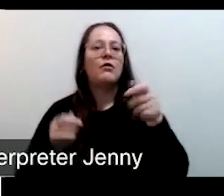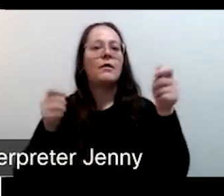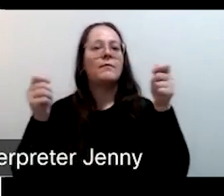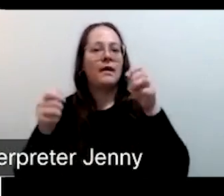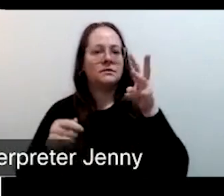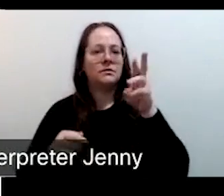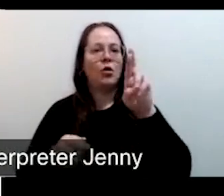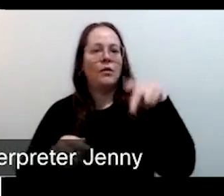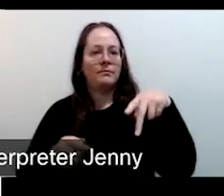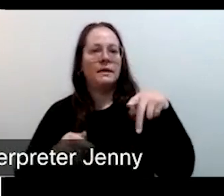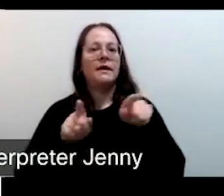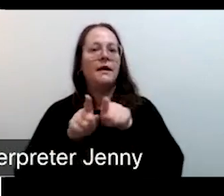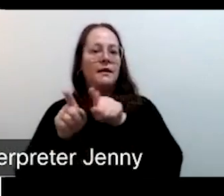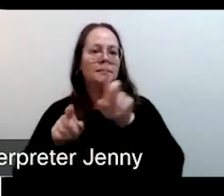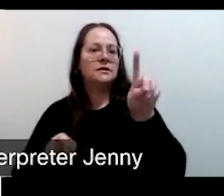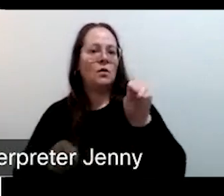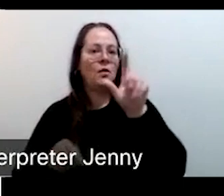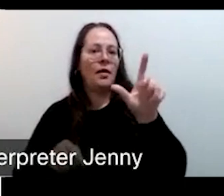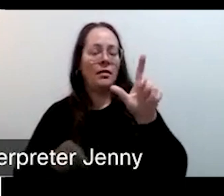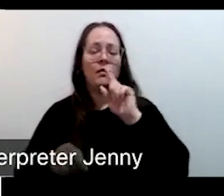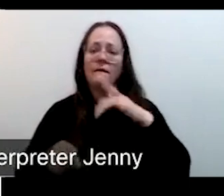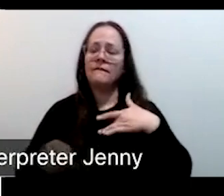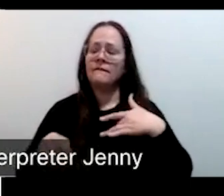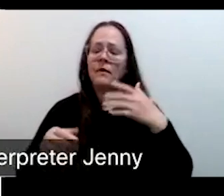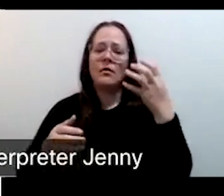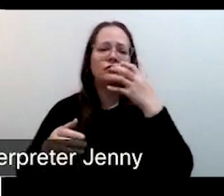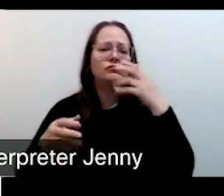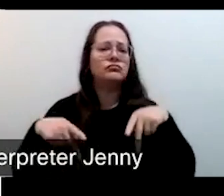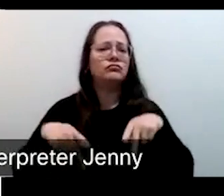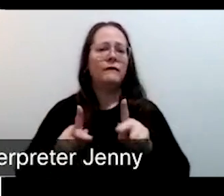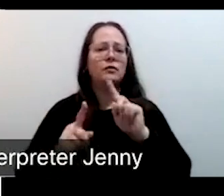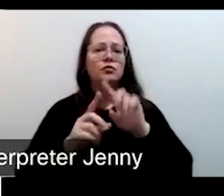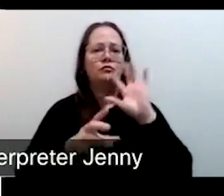It’s a privilege not only to have participated in this program, but to now connect other